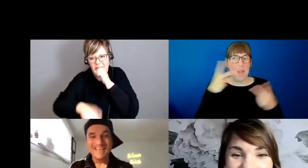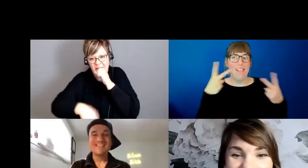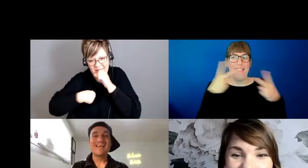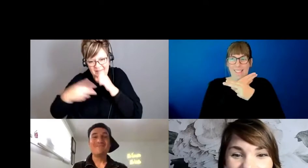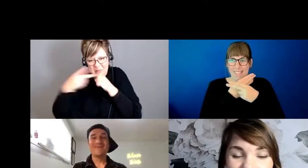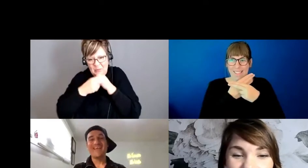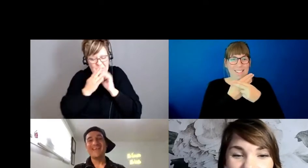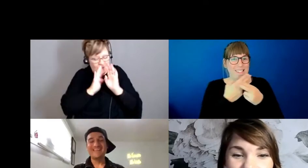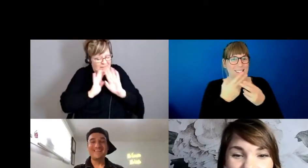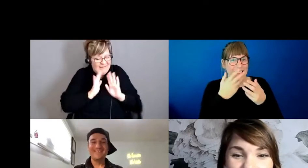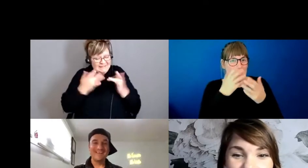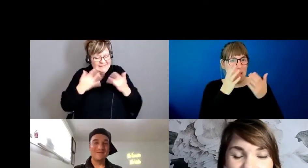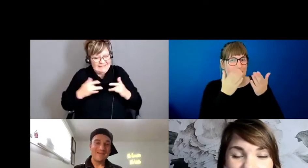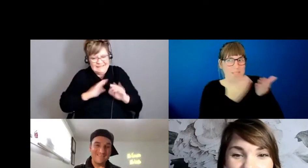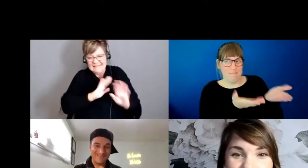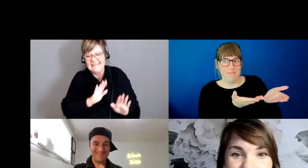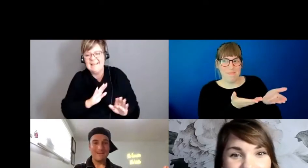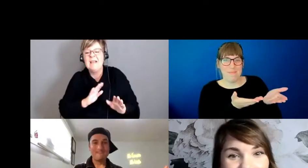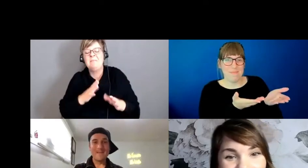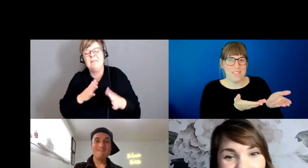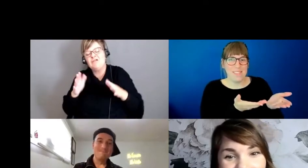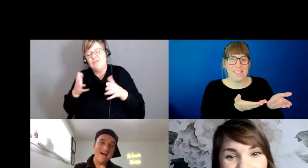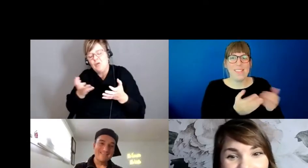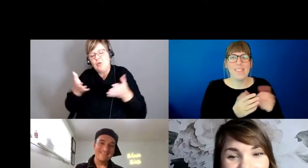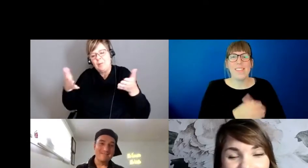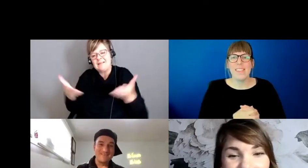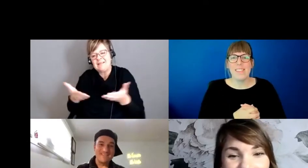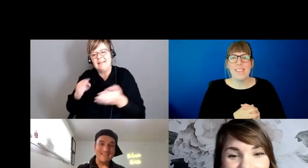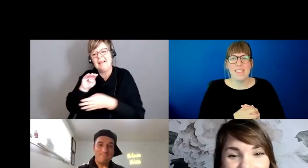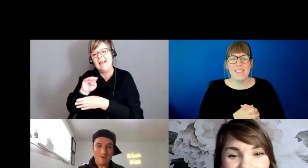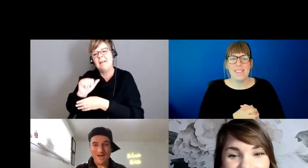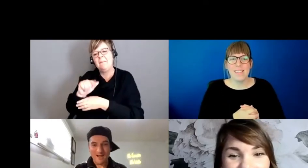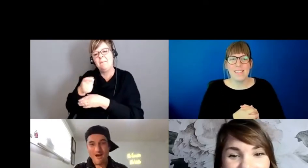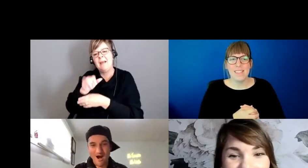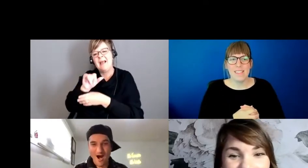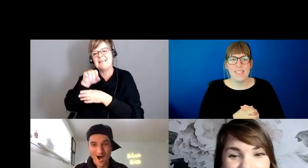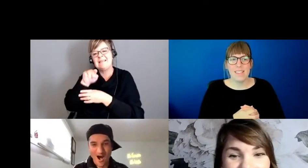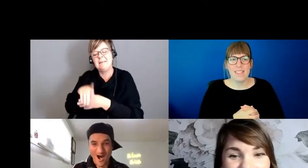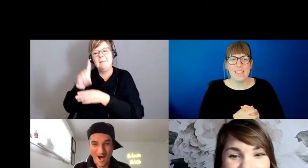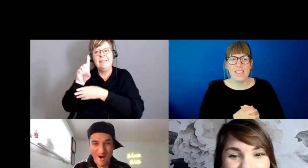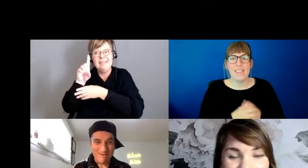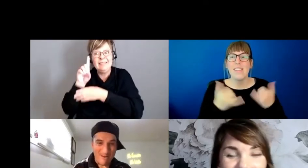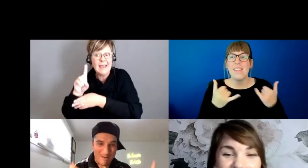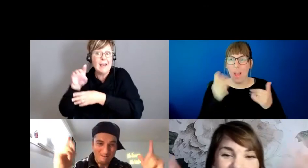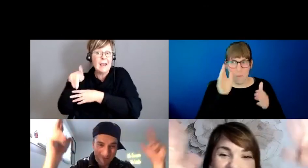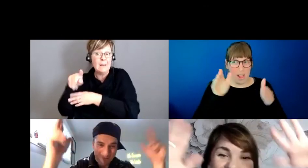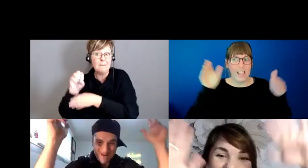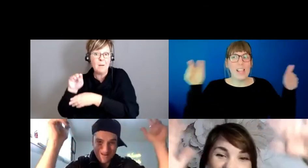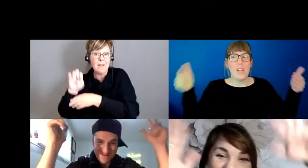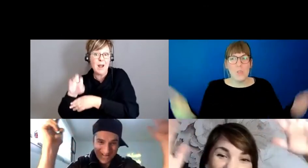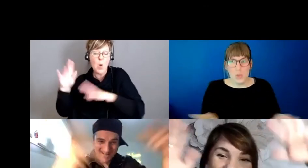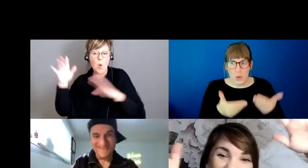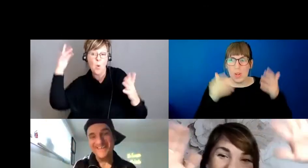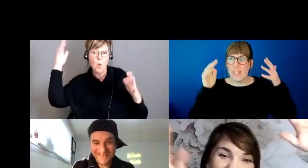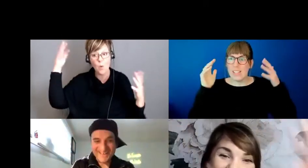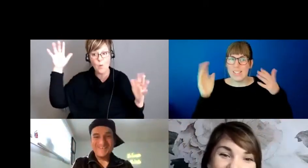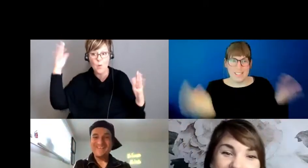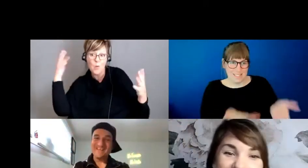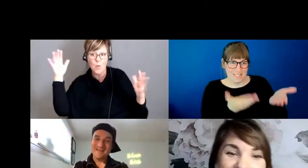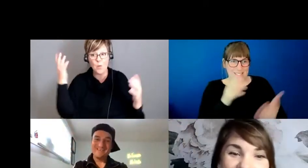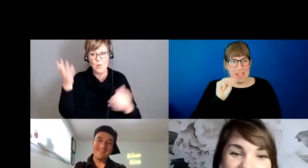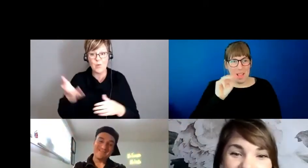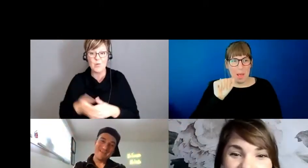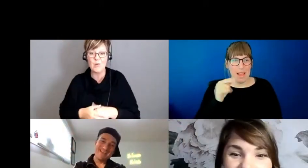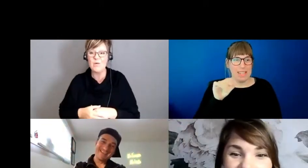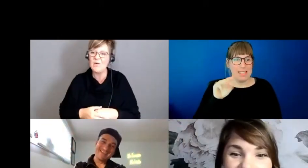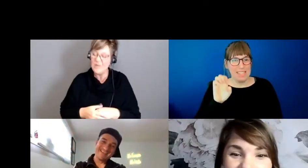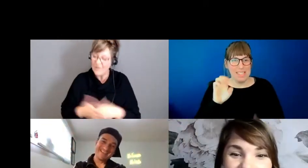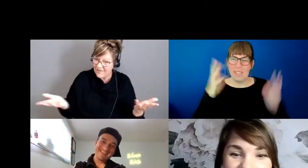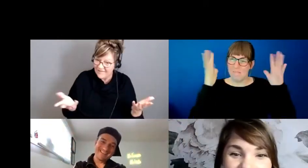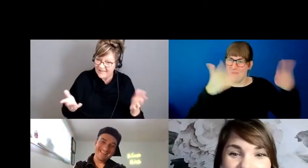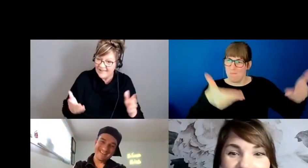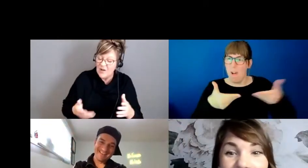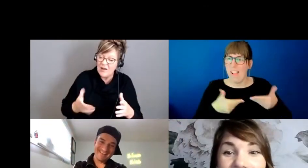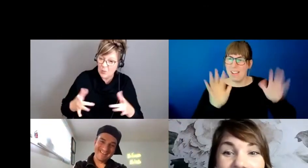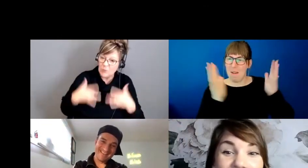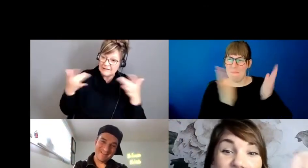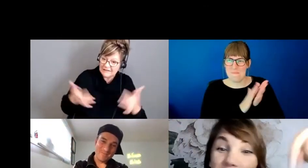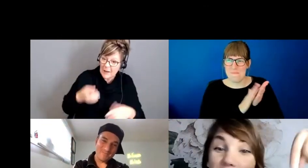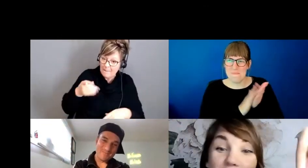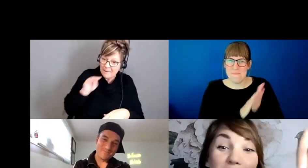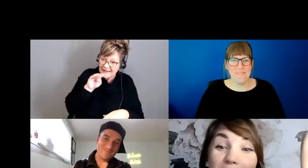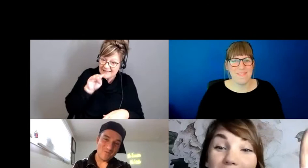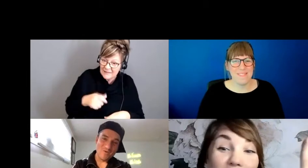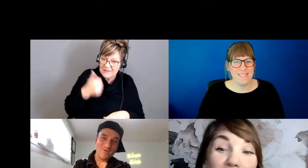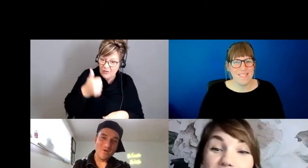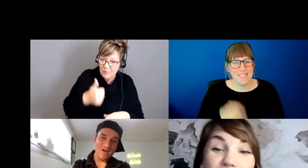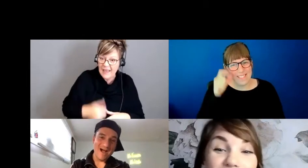TO LEAVE THE FLOOR. AND I WOULD LIKE TO INTRODUCE EVERYONE MAXIME POMERLEAU, LET'S WELCOME HER.